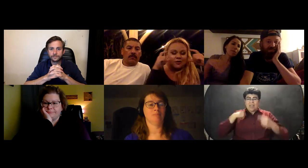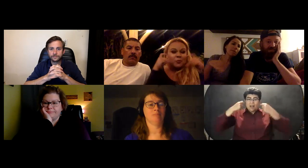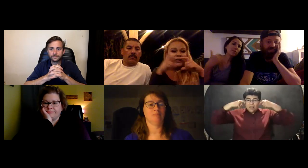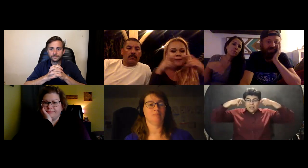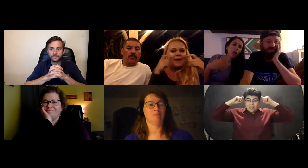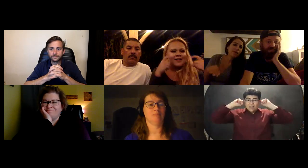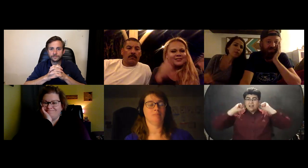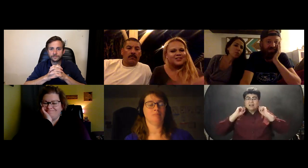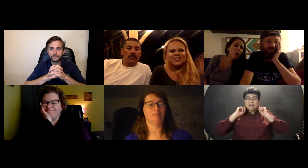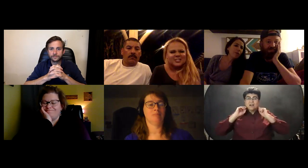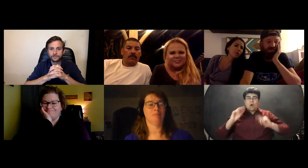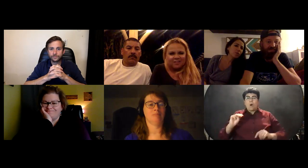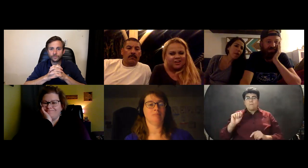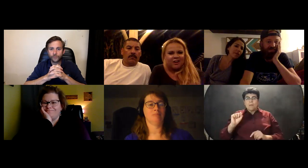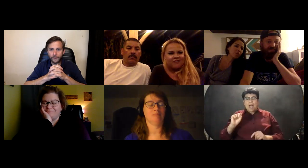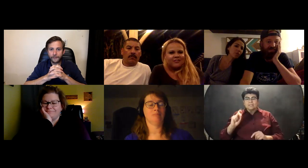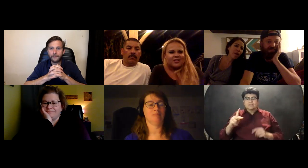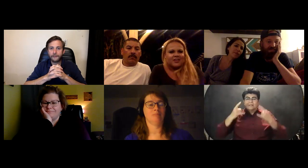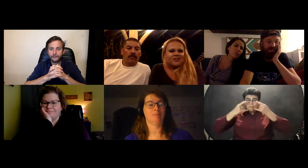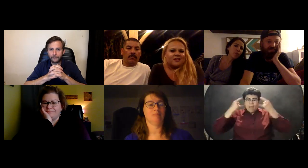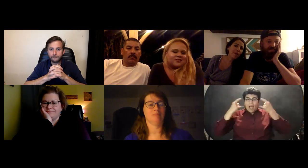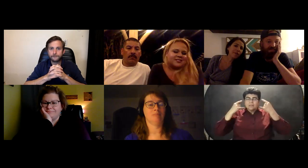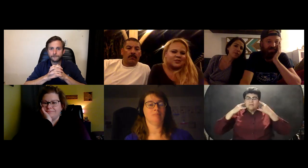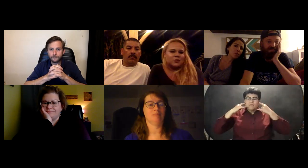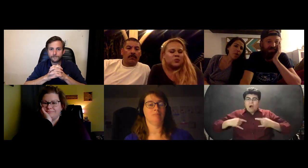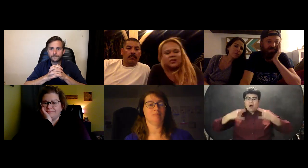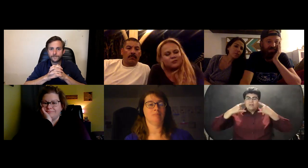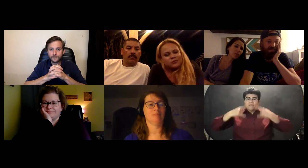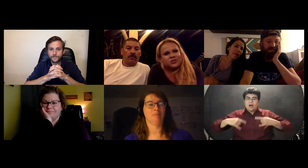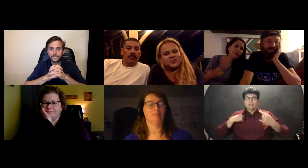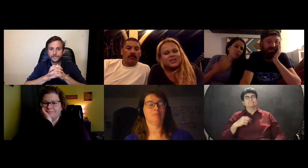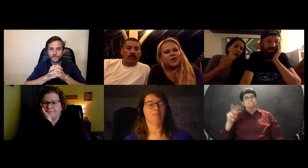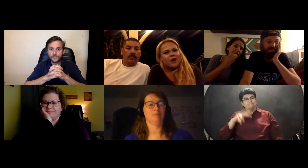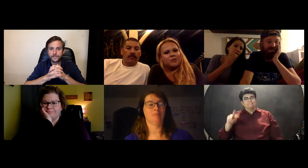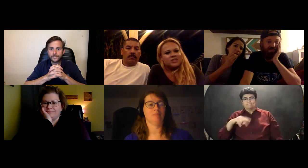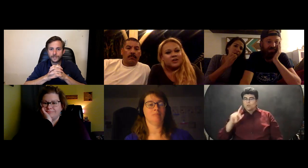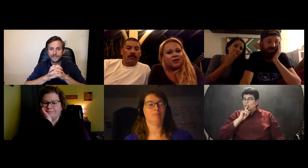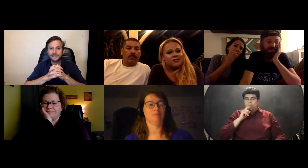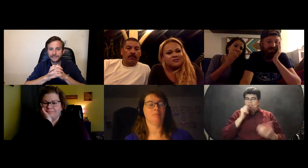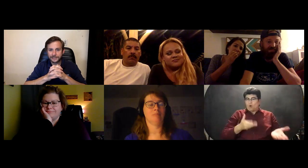putting a mask it's constantly falling off so we really don't take her out much at